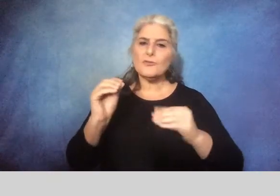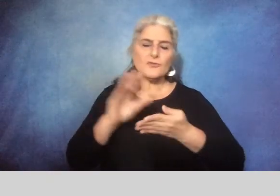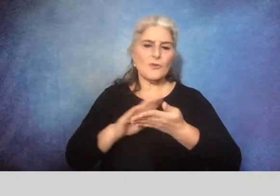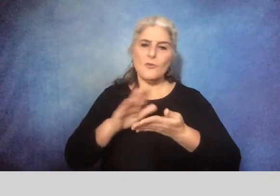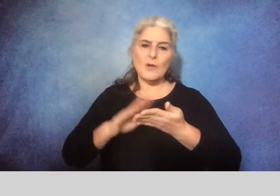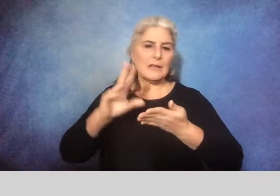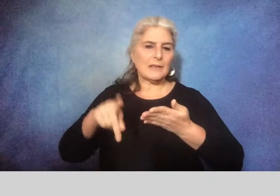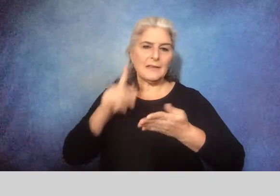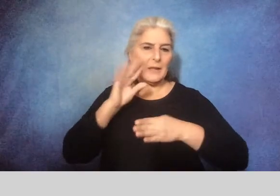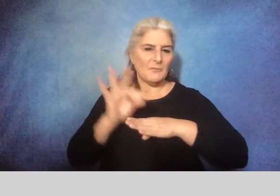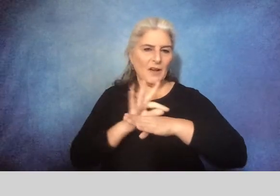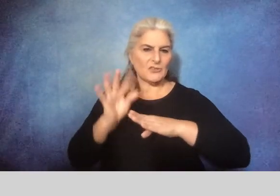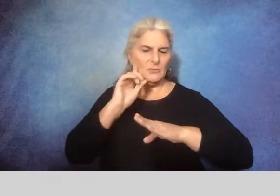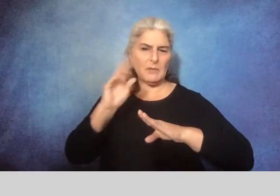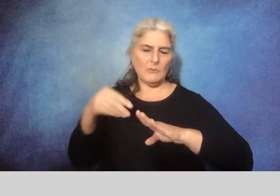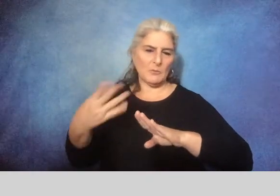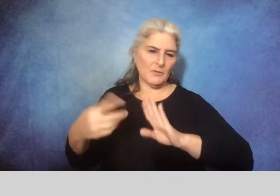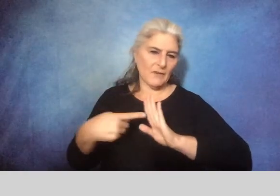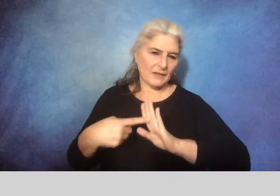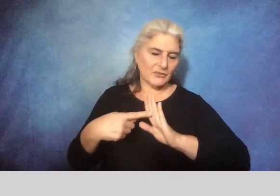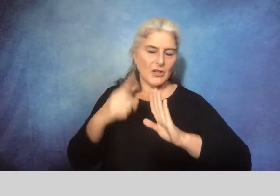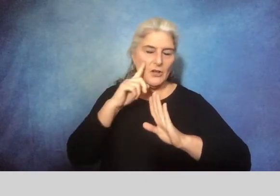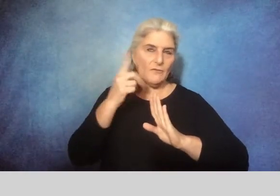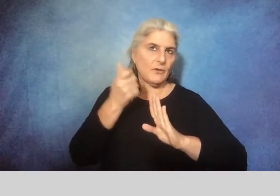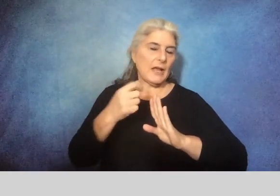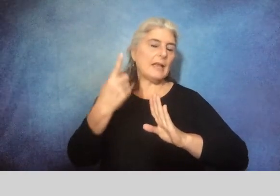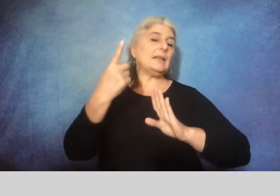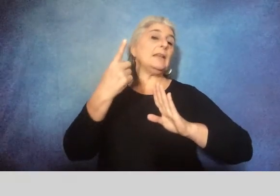but this is an example, this case, how a plugin will work.